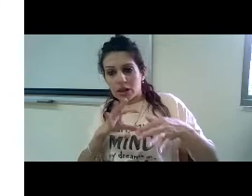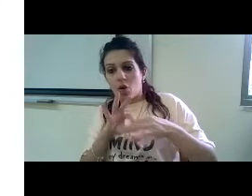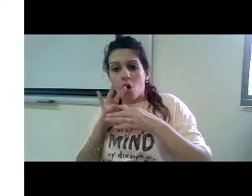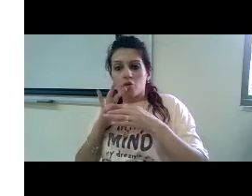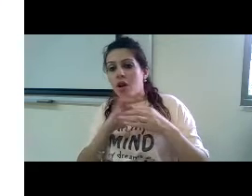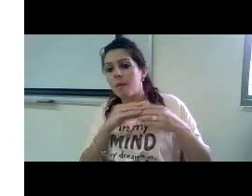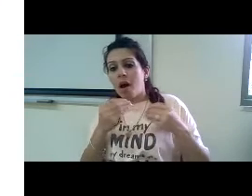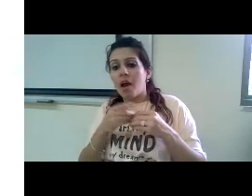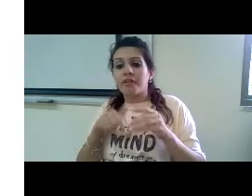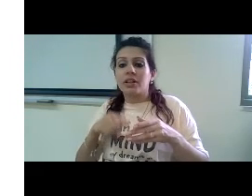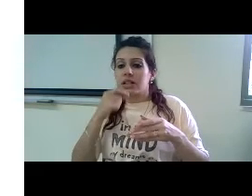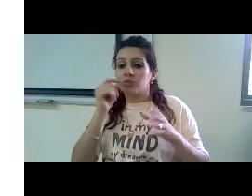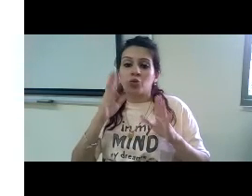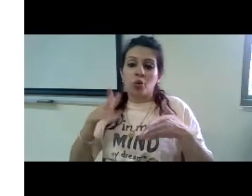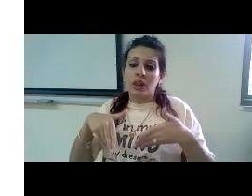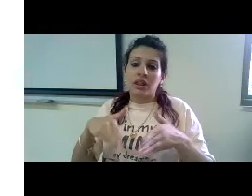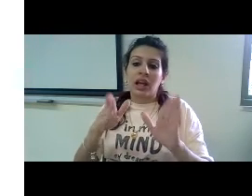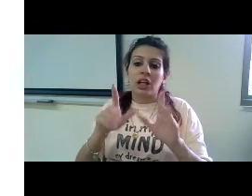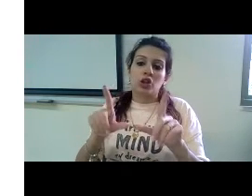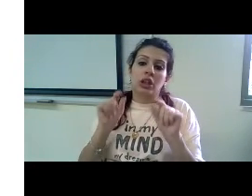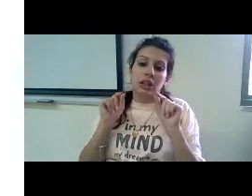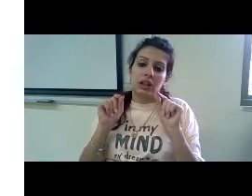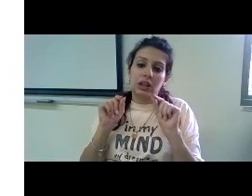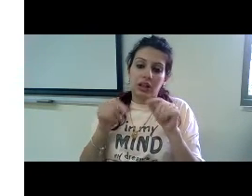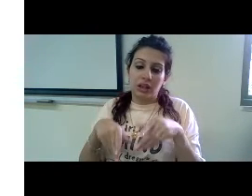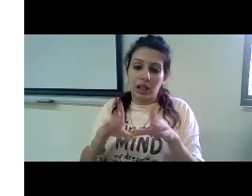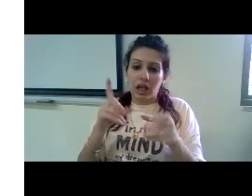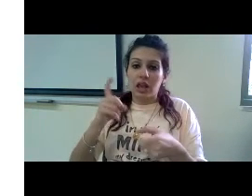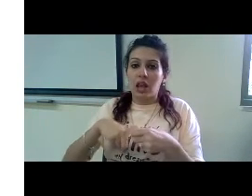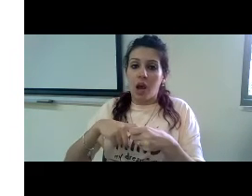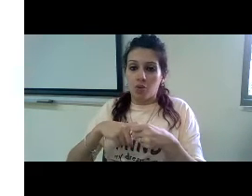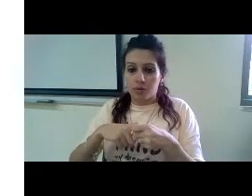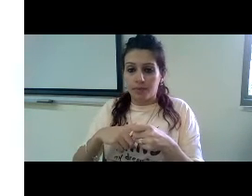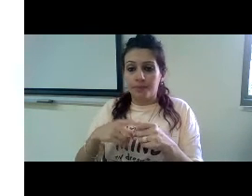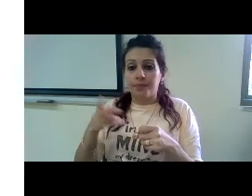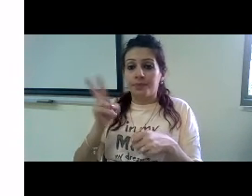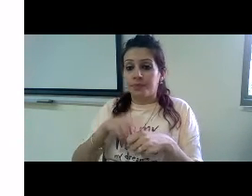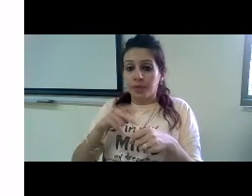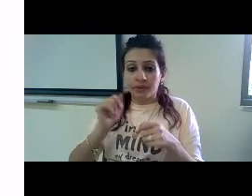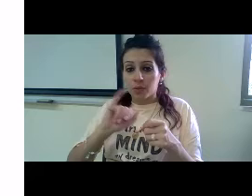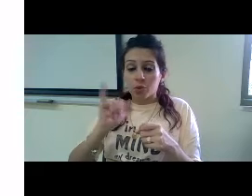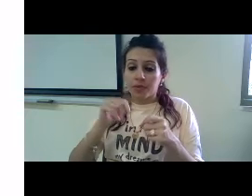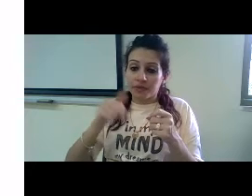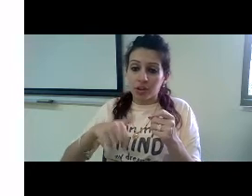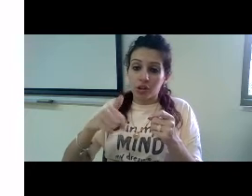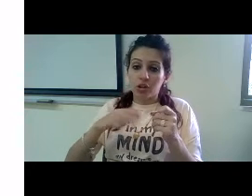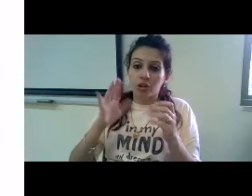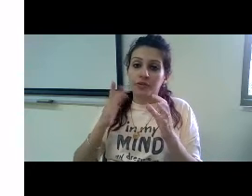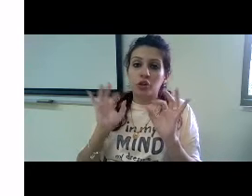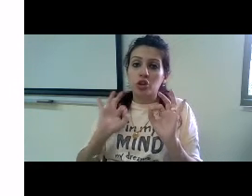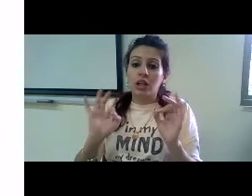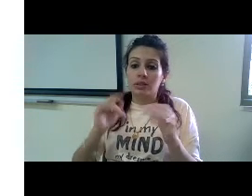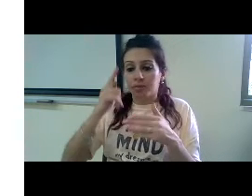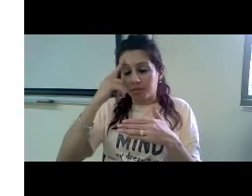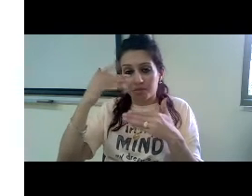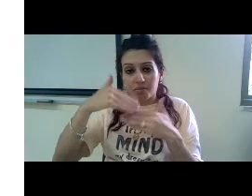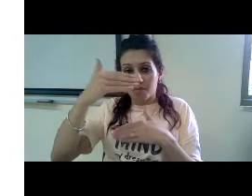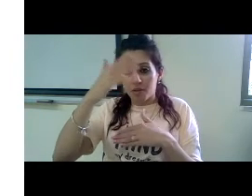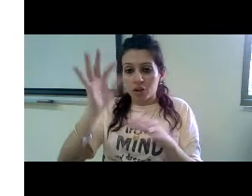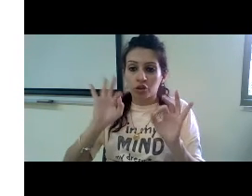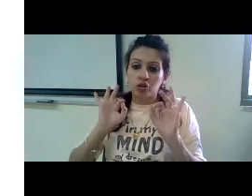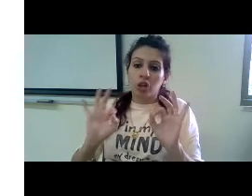So this importance of family involvement has been recognized in a lot of education